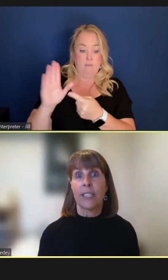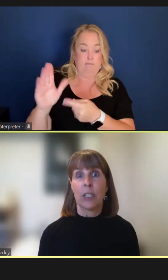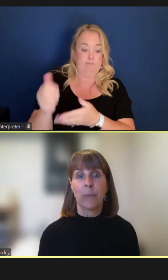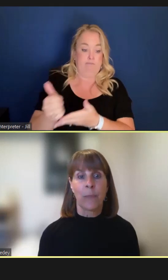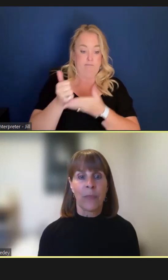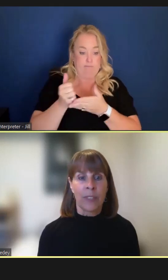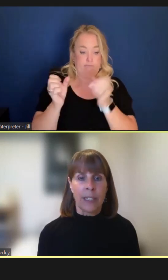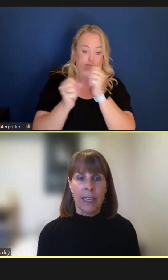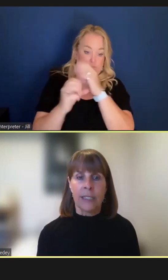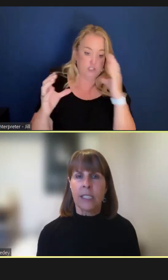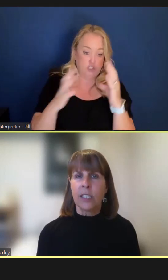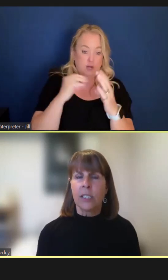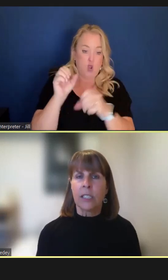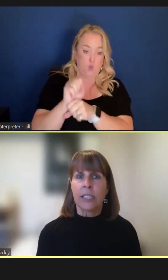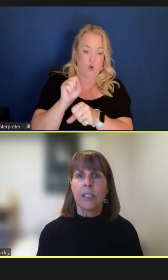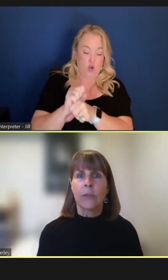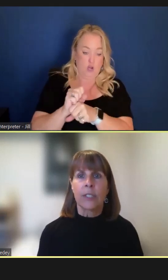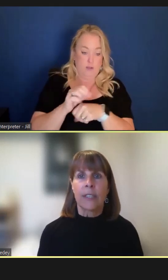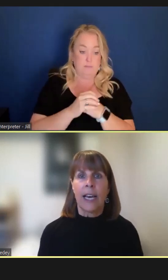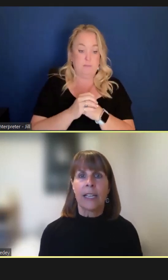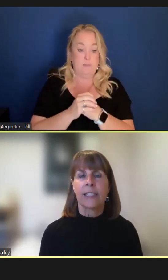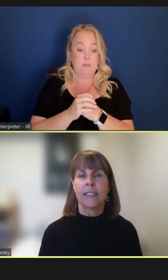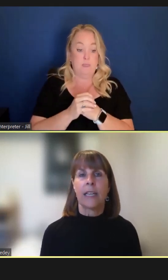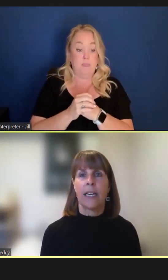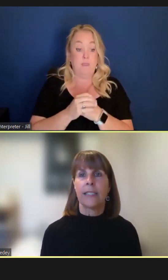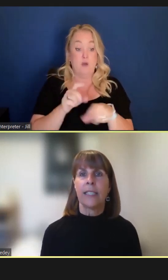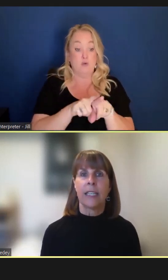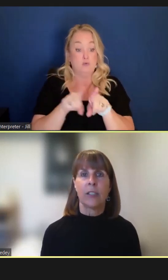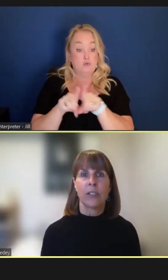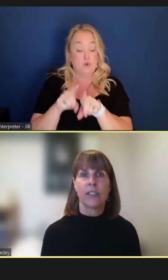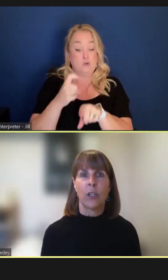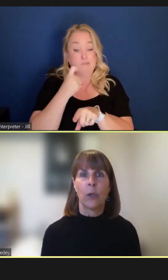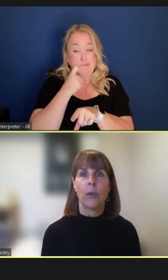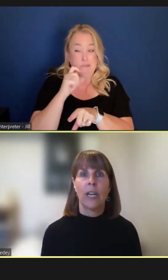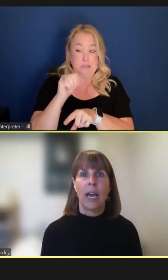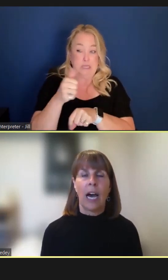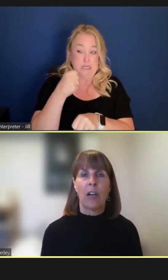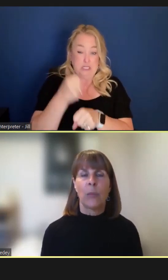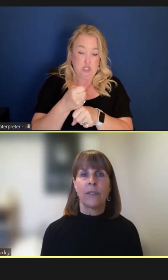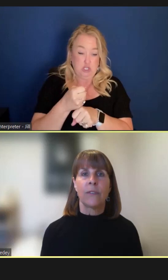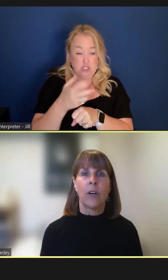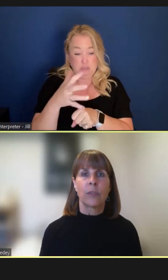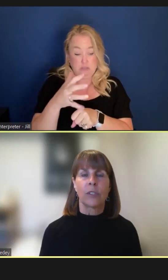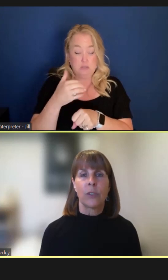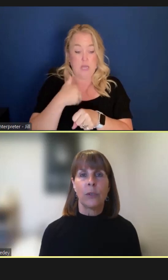area additionally over the last uh decade or so I've been involved with two